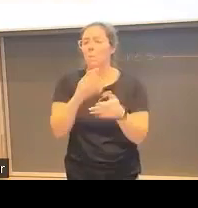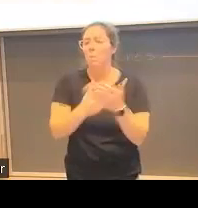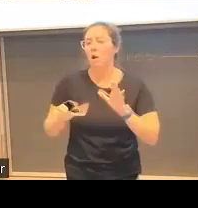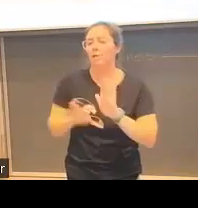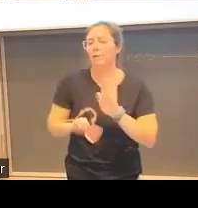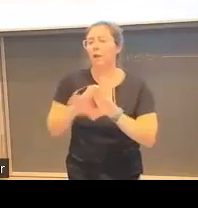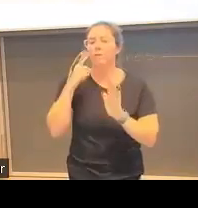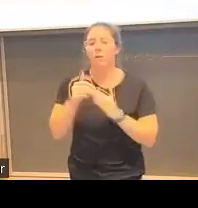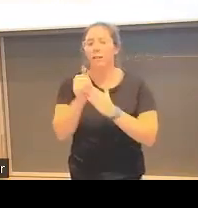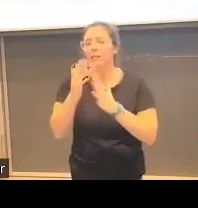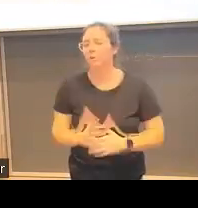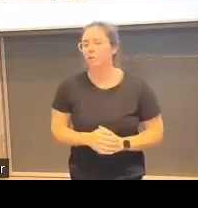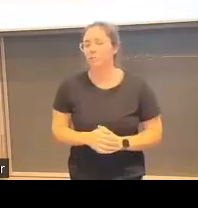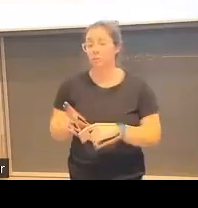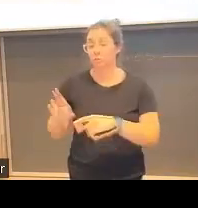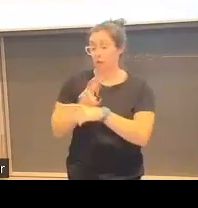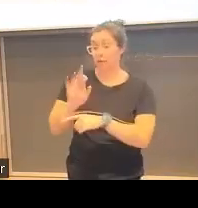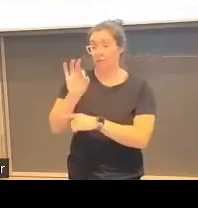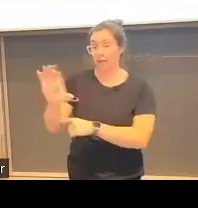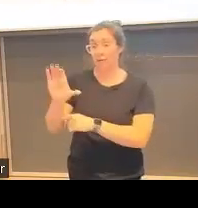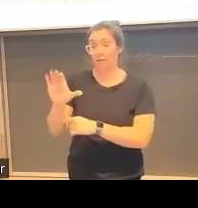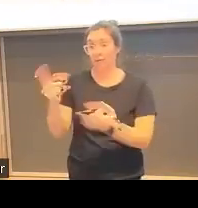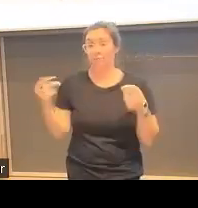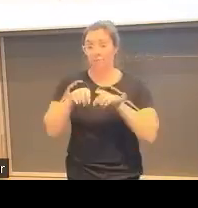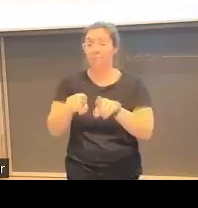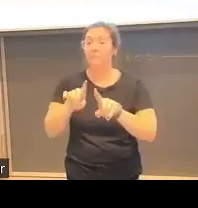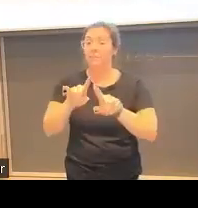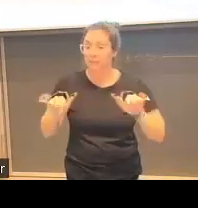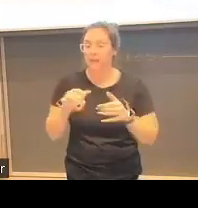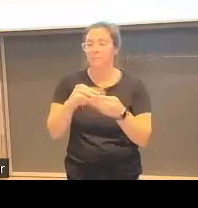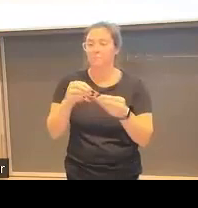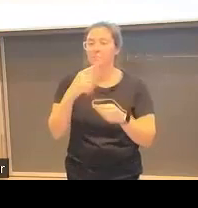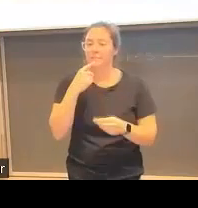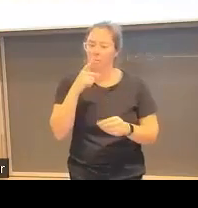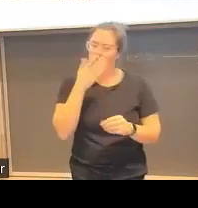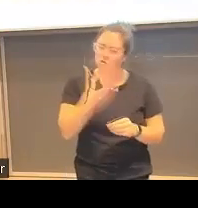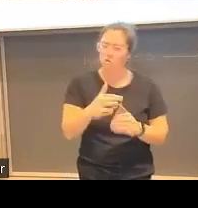leader residents and faculty alike highlighted that to Be an Effective leader surgeons need